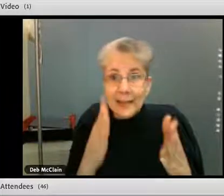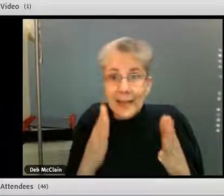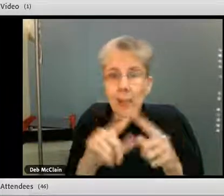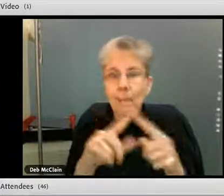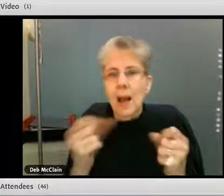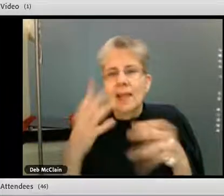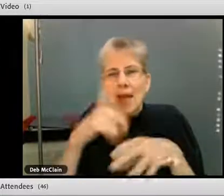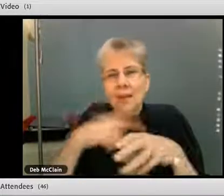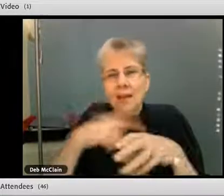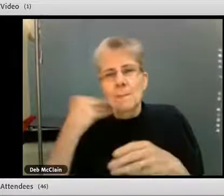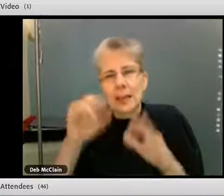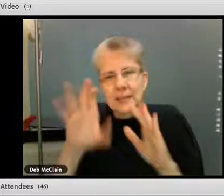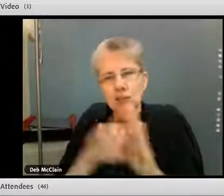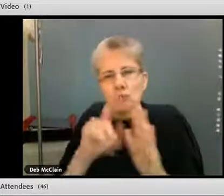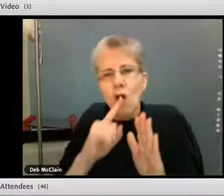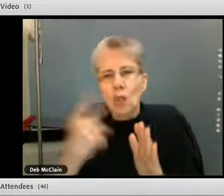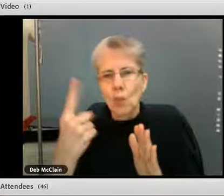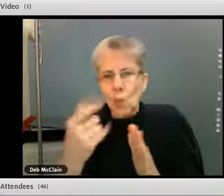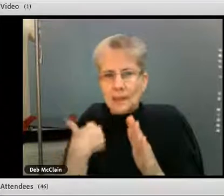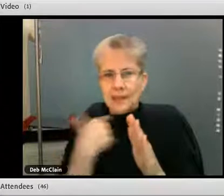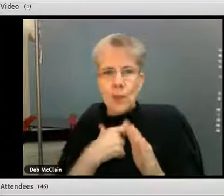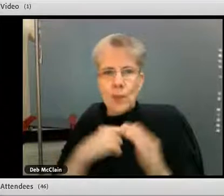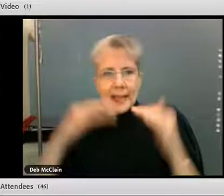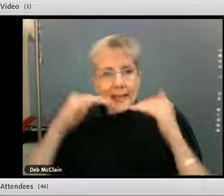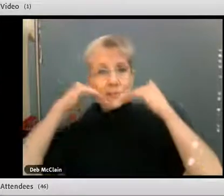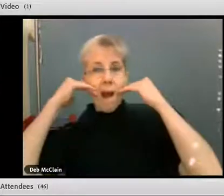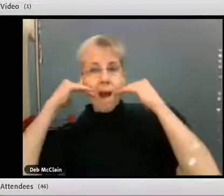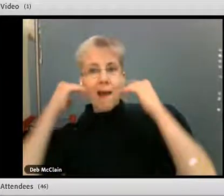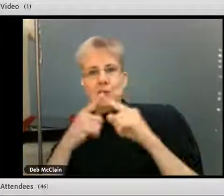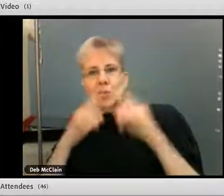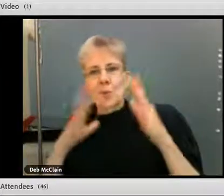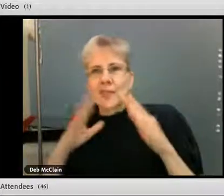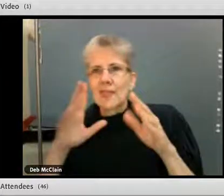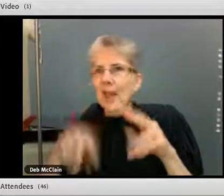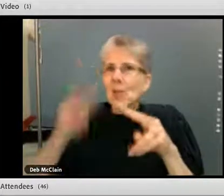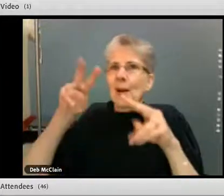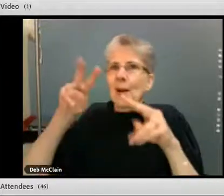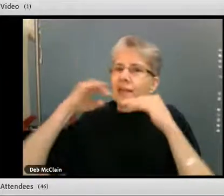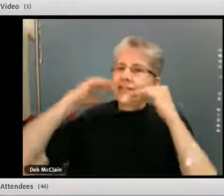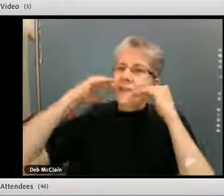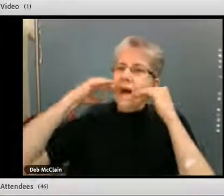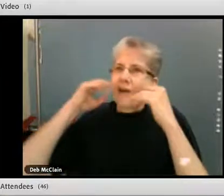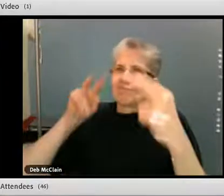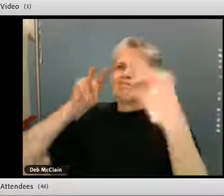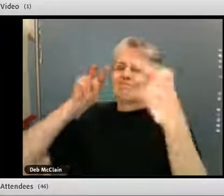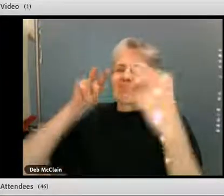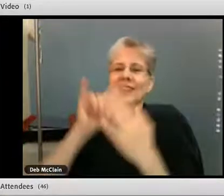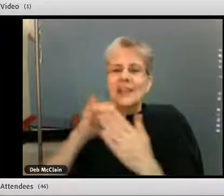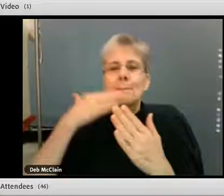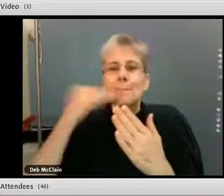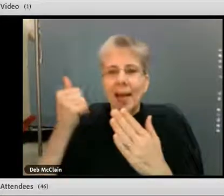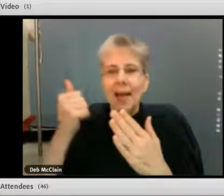when you say smile to a person, and they look up at you, and they make eye contact with the camera. Or maybe from the side or something like that.